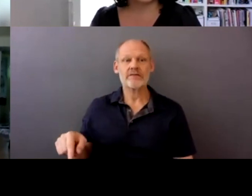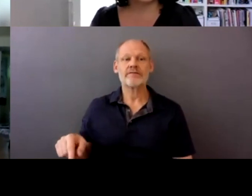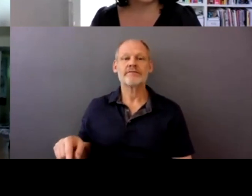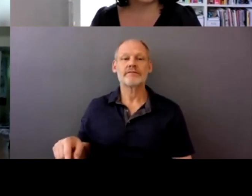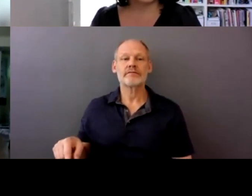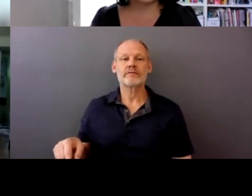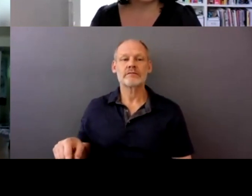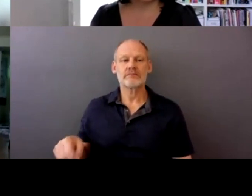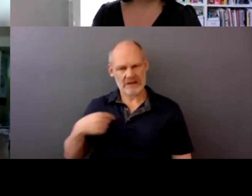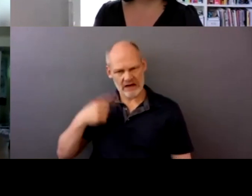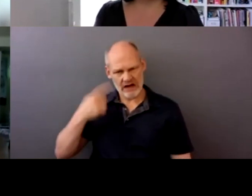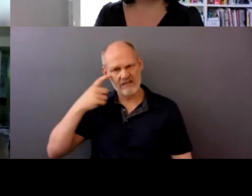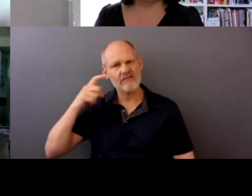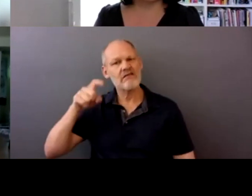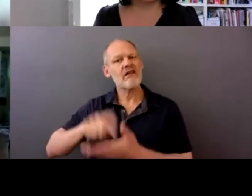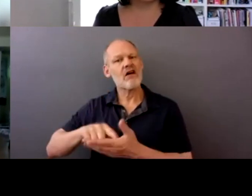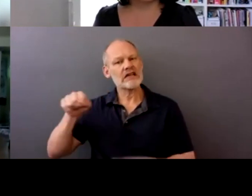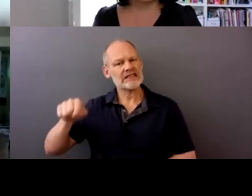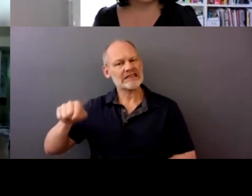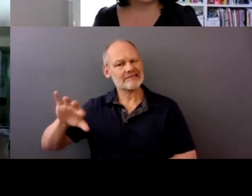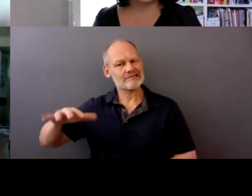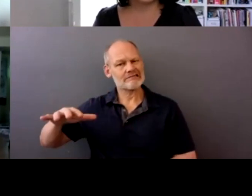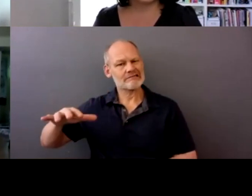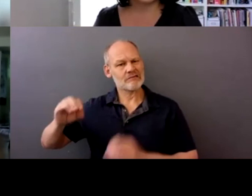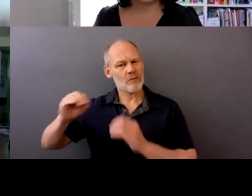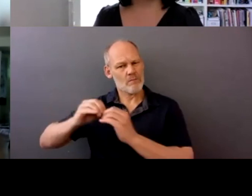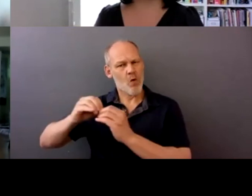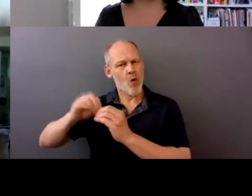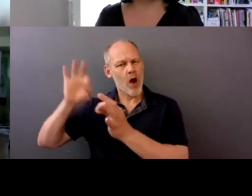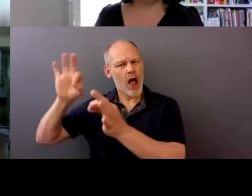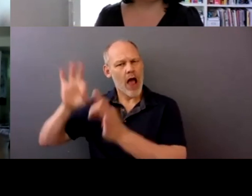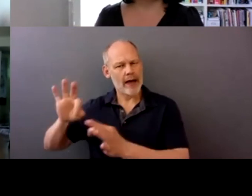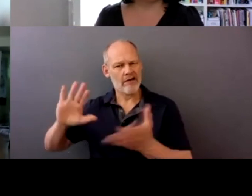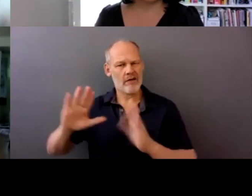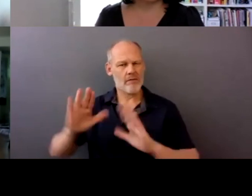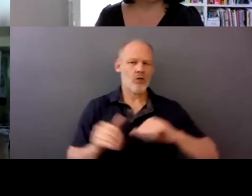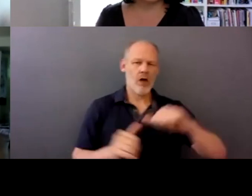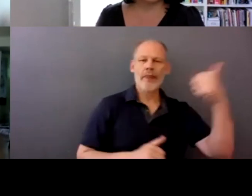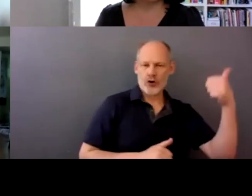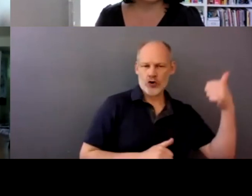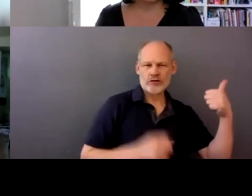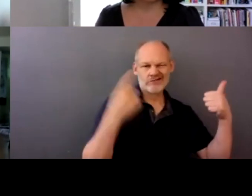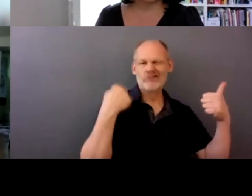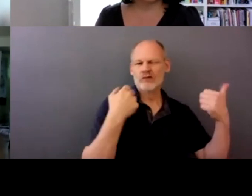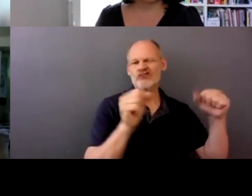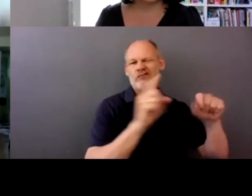that Google Chrome tends to be a little more accurate even with people who might have accents,